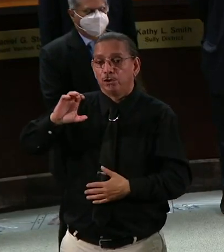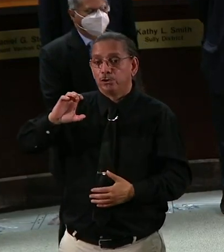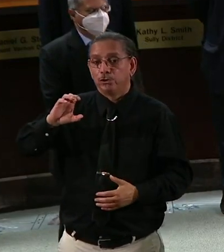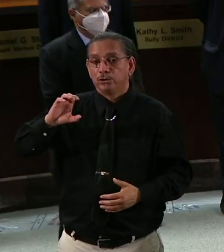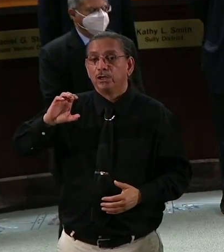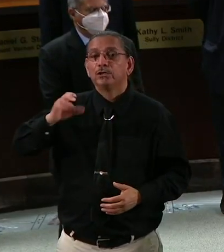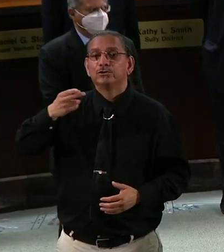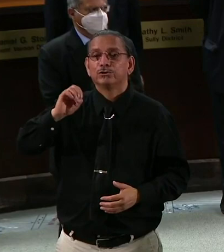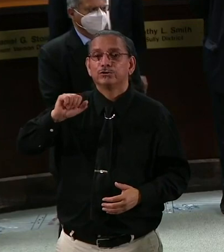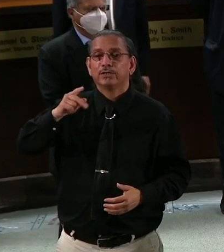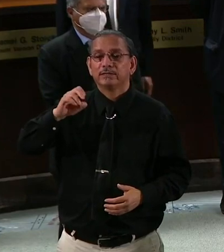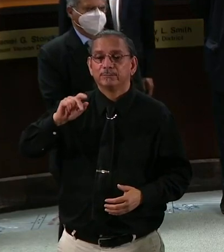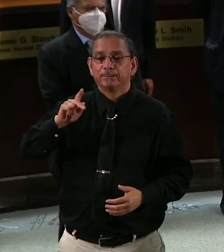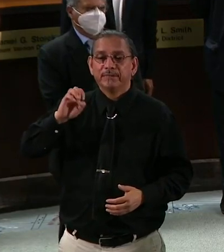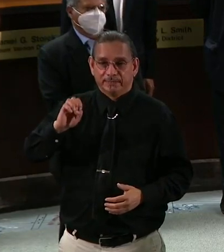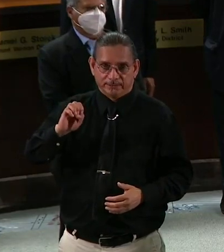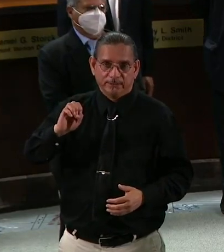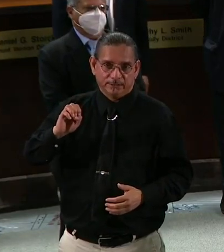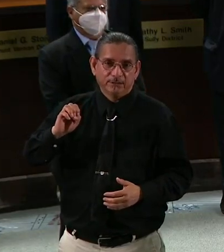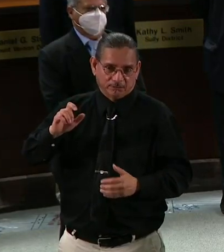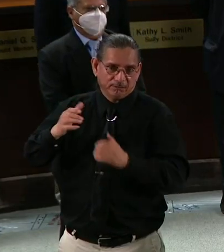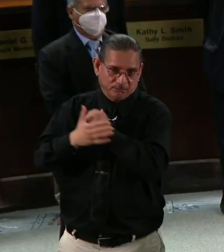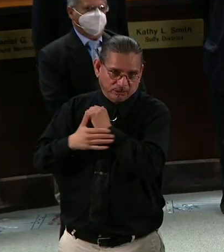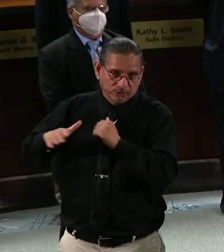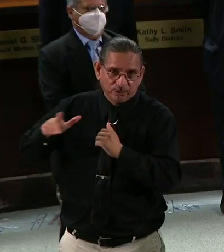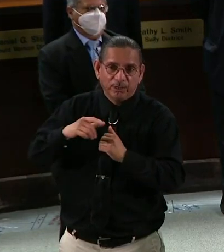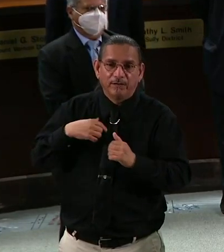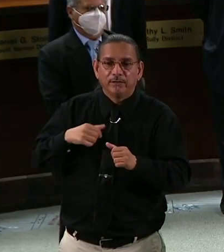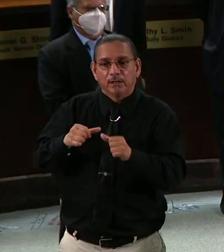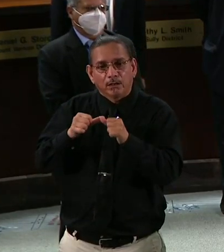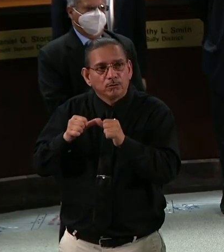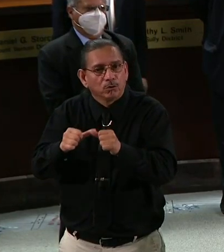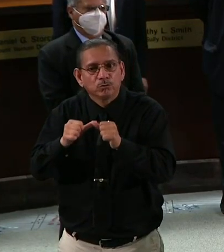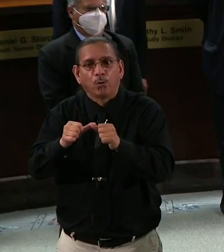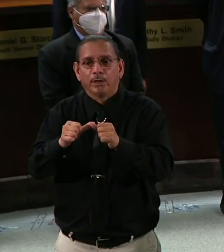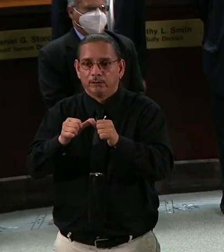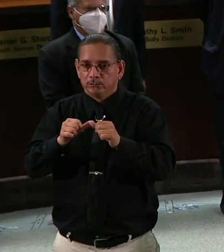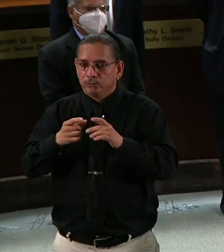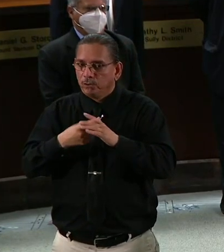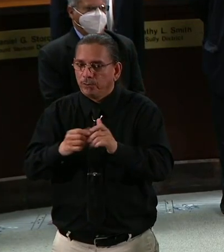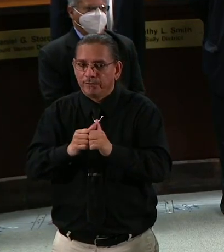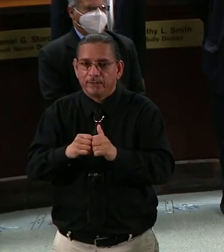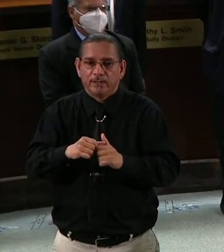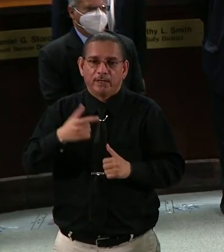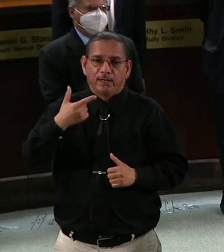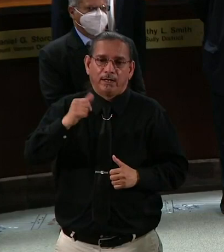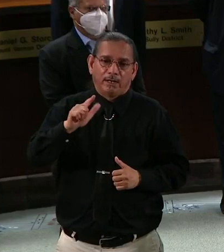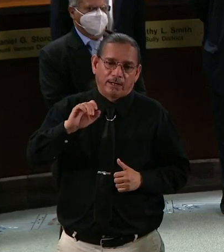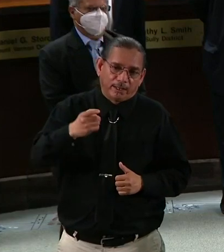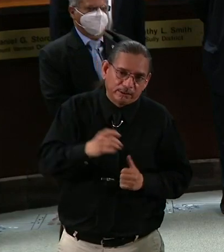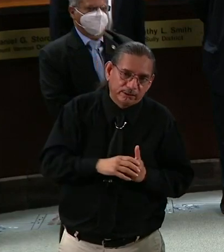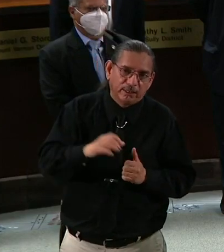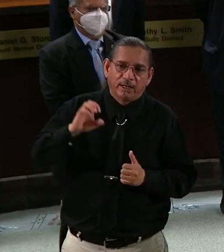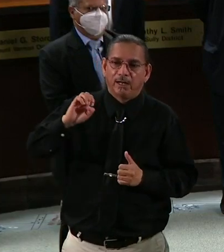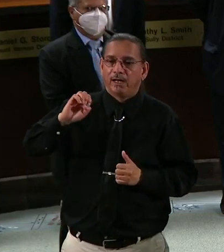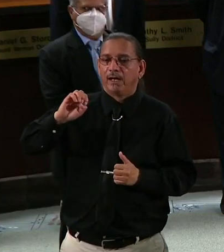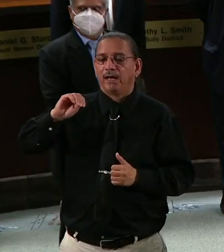WILLIAM COUNTY. I CHESAPEAKE WE ON GOING. RIGHT NOW IN-